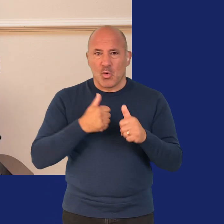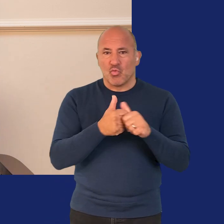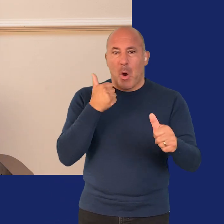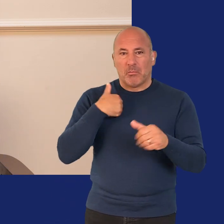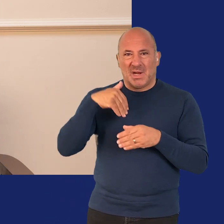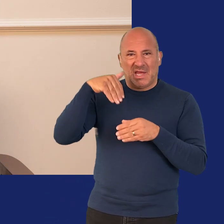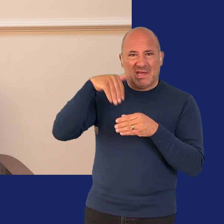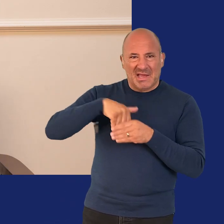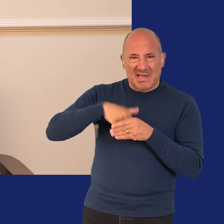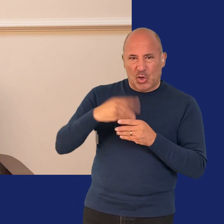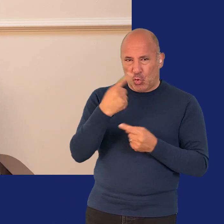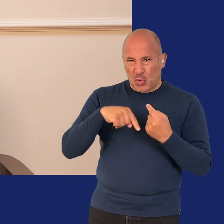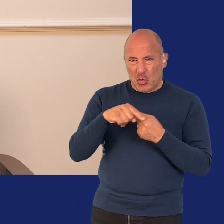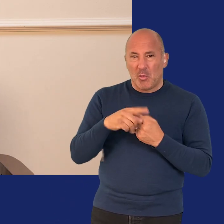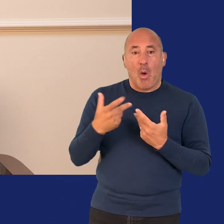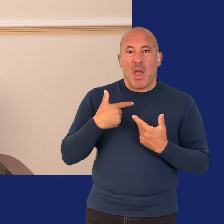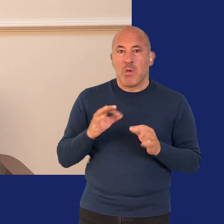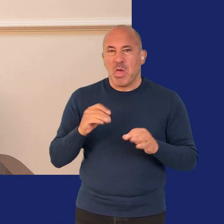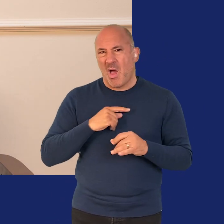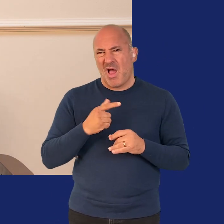'cause lots of small companies don't have internal legal teams or internal